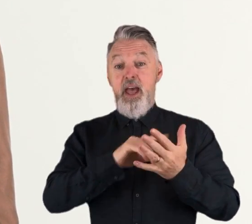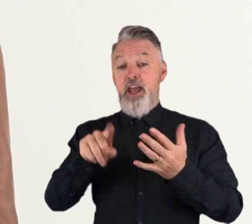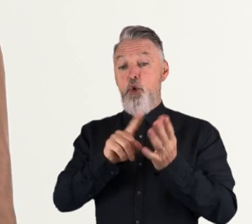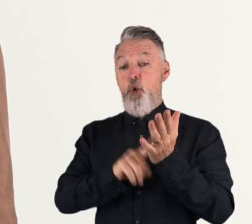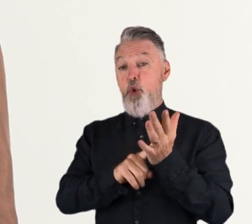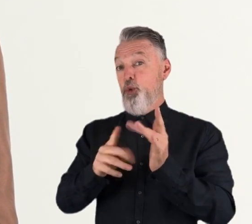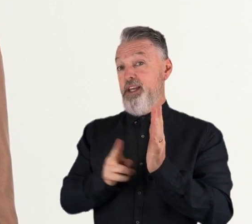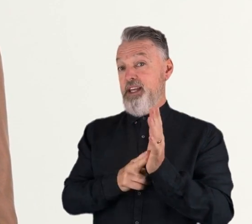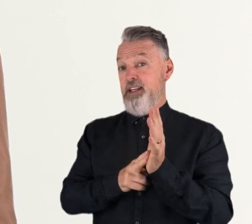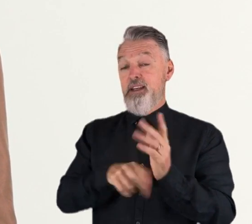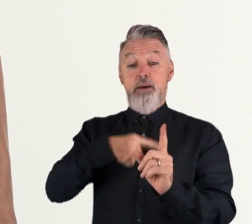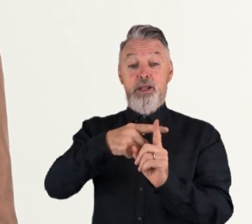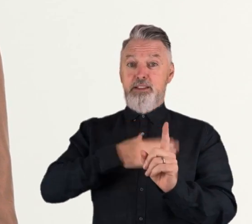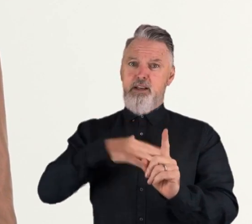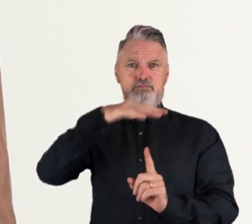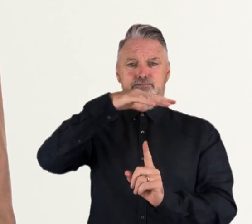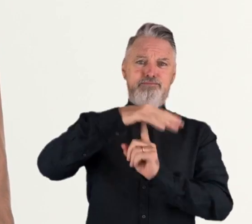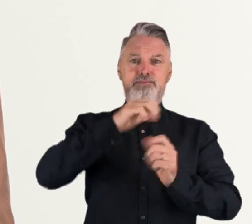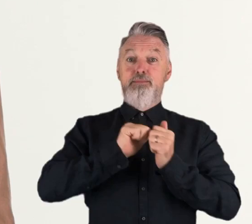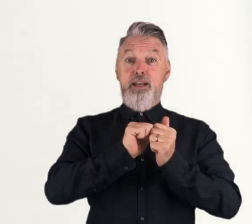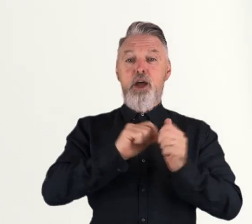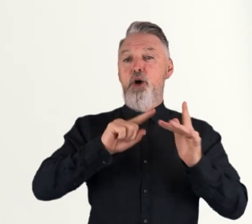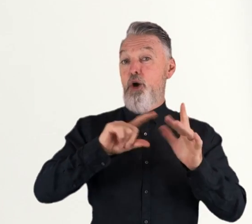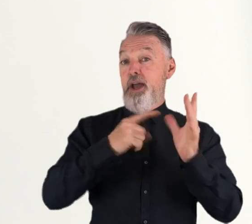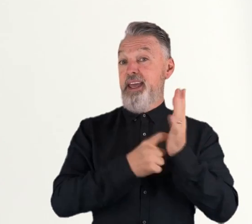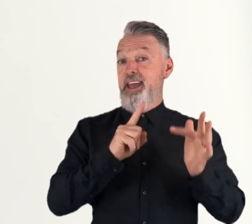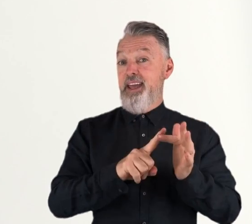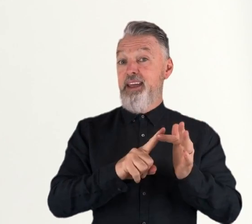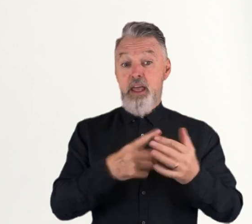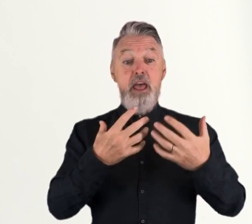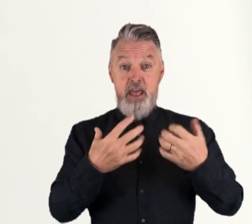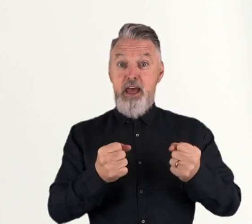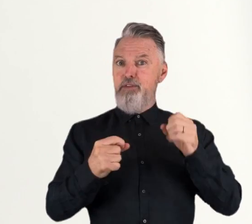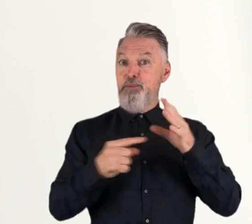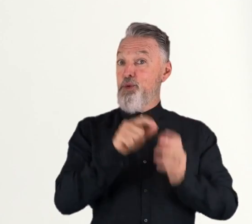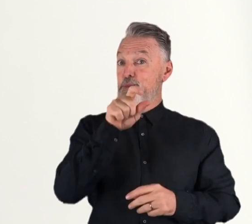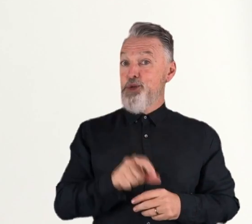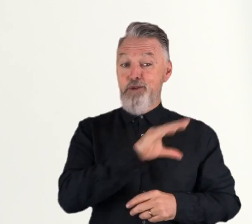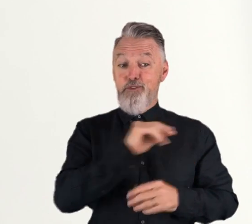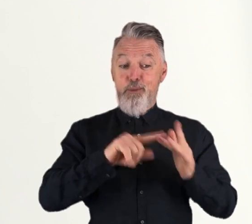as well as our principal partner icare. Here to say a few words on behalf of icare, I'd like to introduce